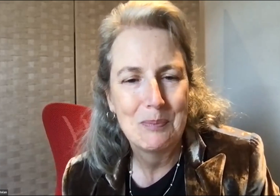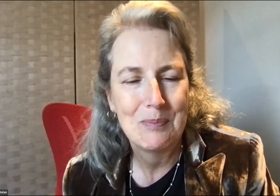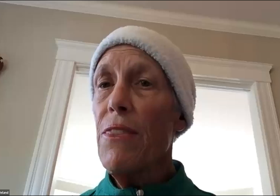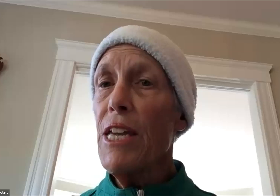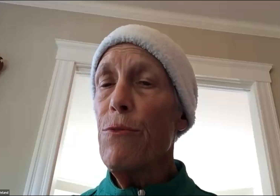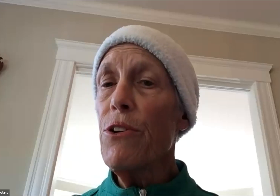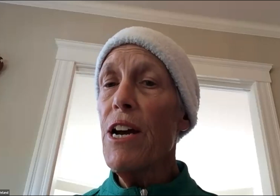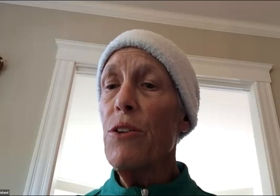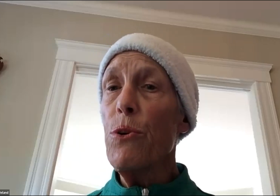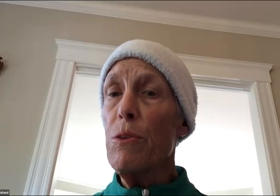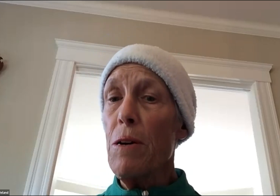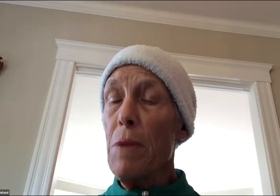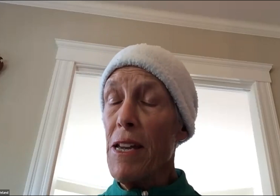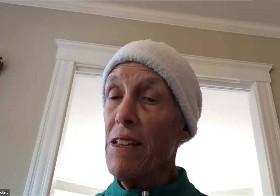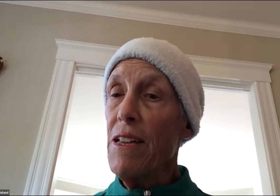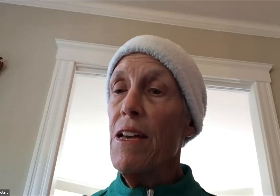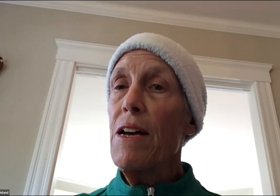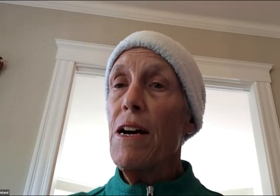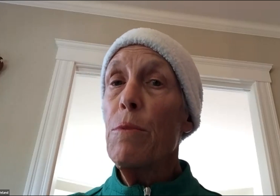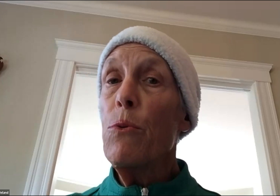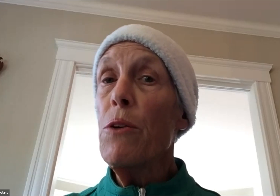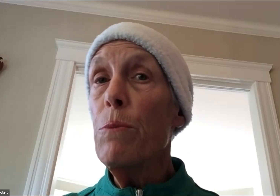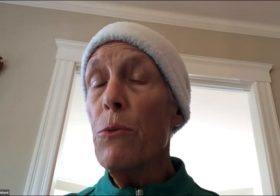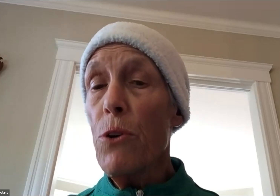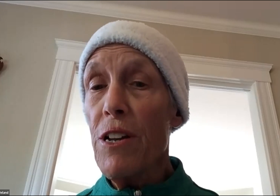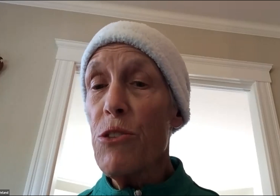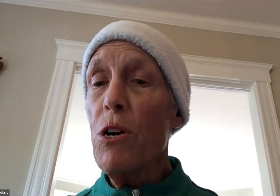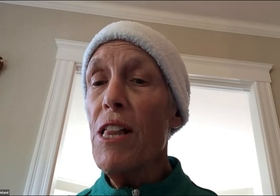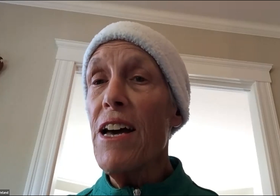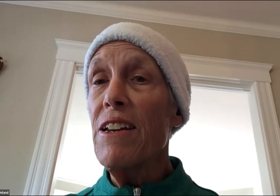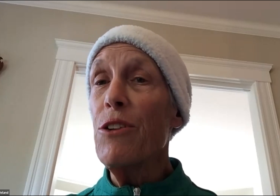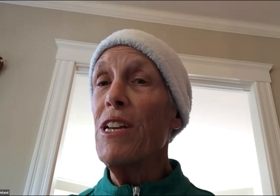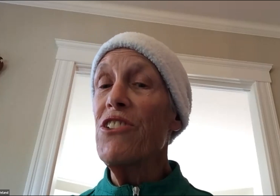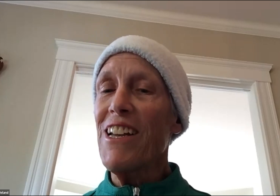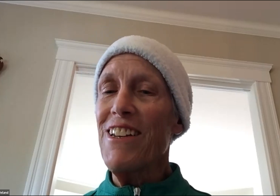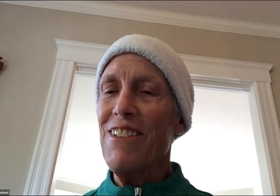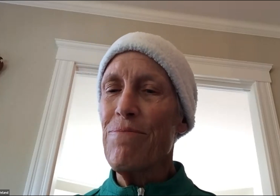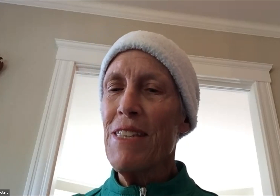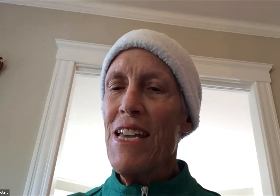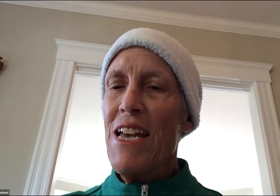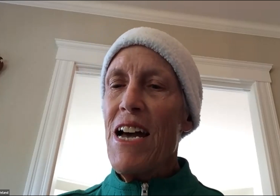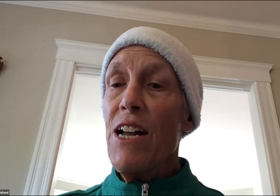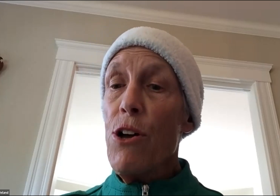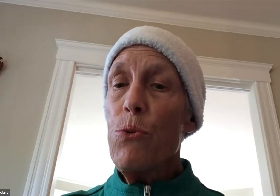Thank you, Mary, and thank you for your kind words about mike I'm. A white woman wearing a small hat and a green jacket.